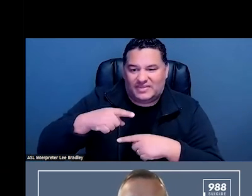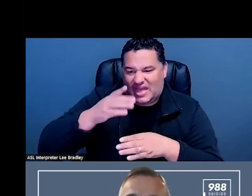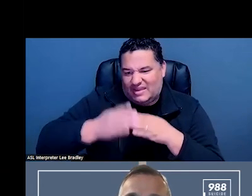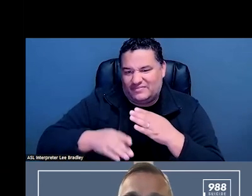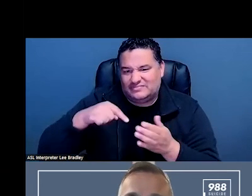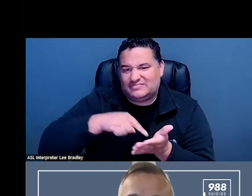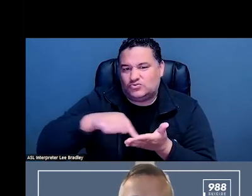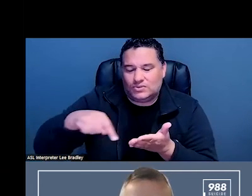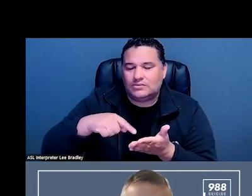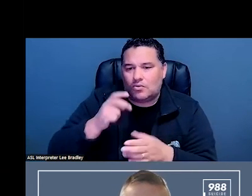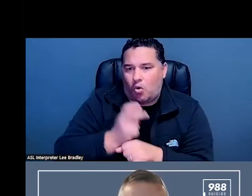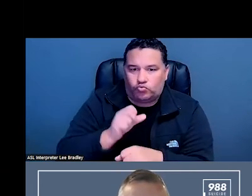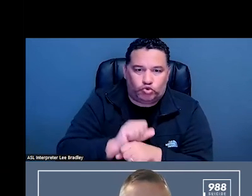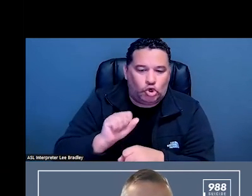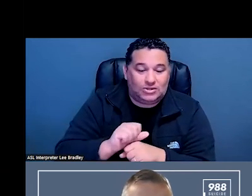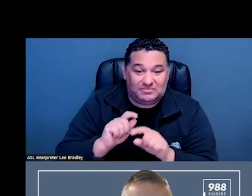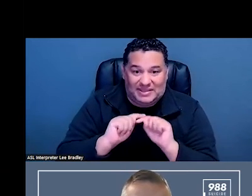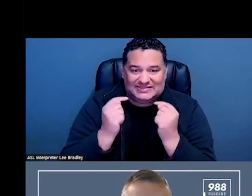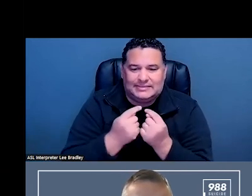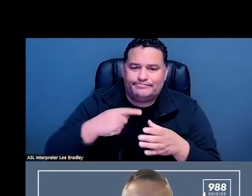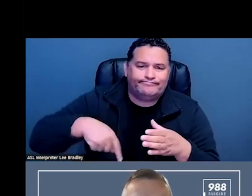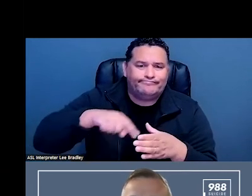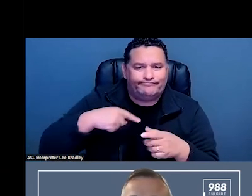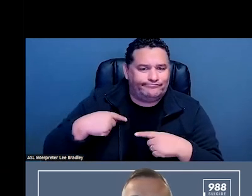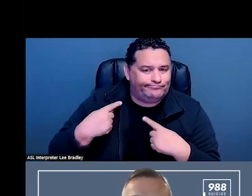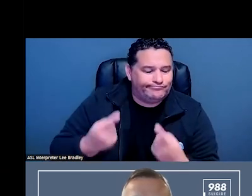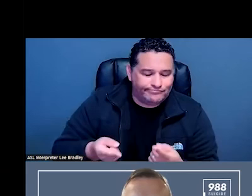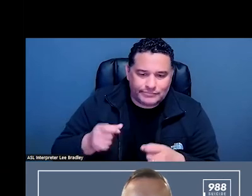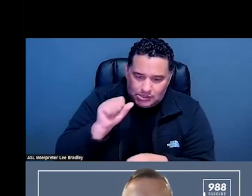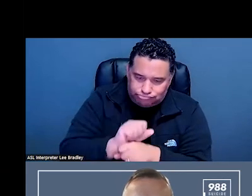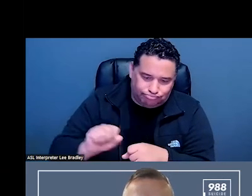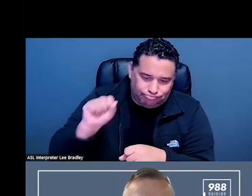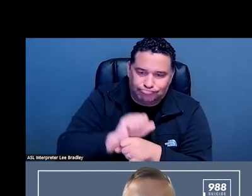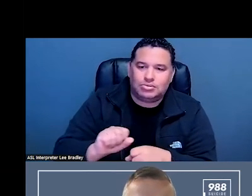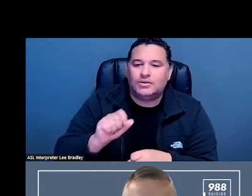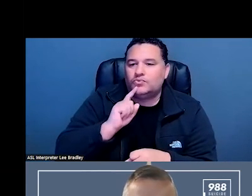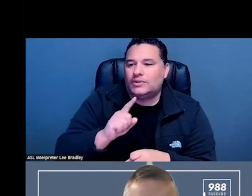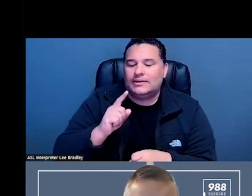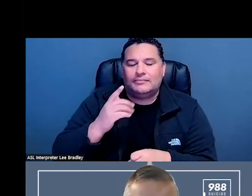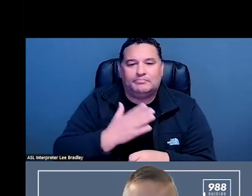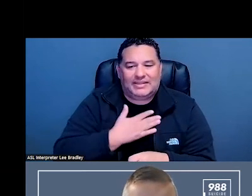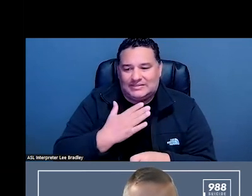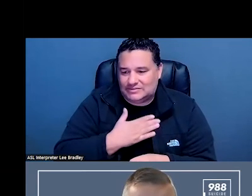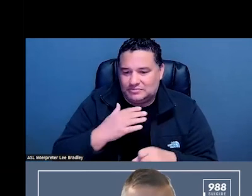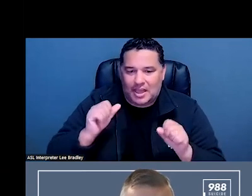TERRITORY, 988 GRANTS ARE FORTHCOMING. END OF THIS WEEK. THERE HAS BEEN A LOT OF HARD WORK ON THE TEAM.